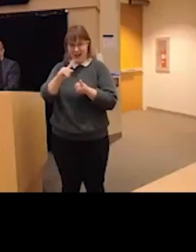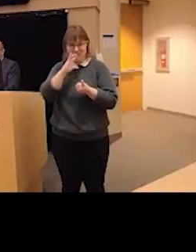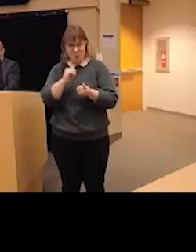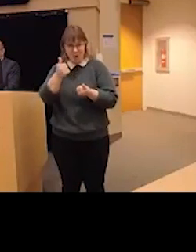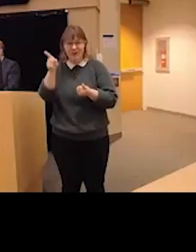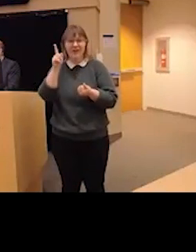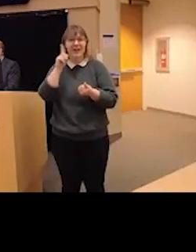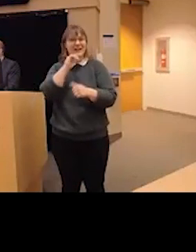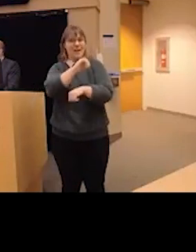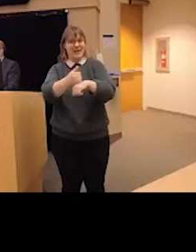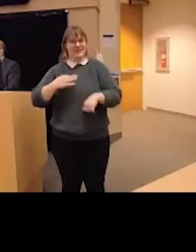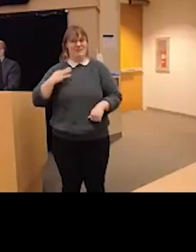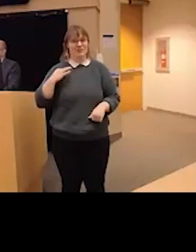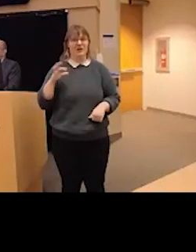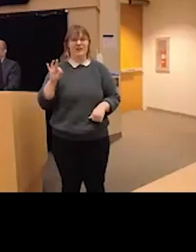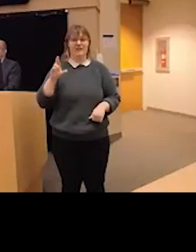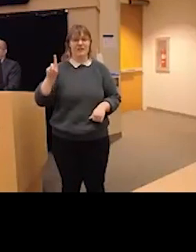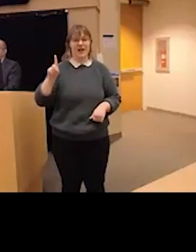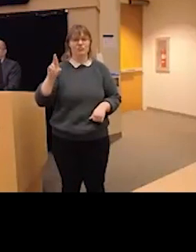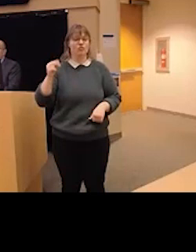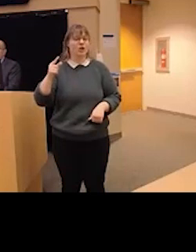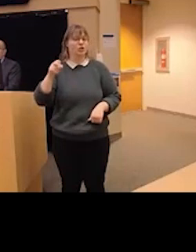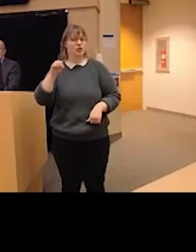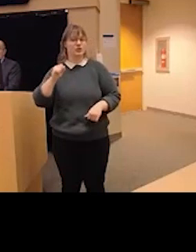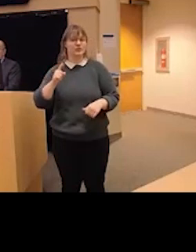is based in Pittsburgh by Fred Rogers who lived in Pittsburgh and it was filmed in the studio